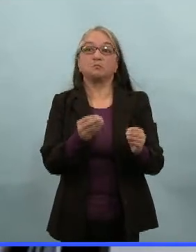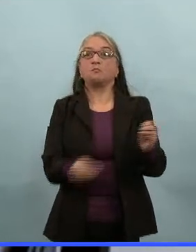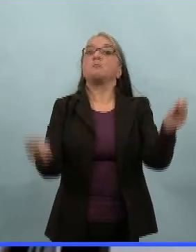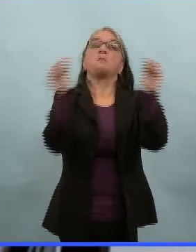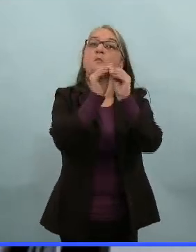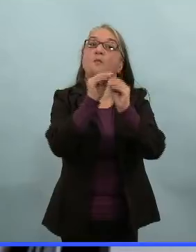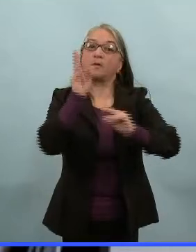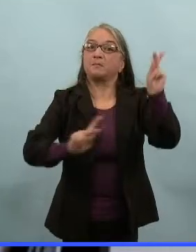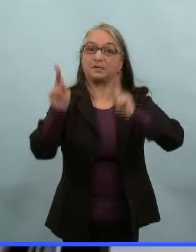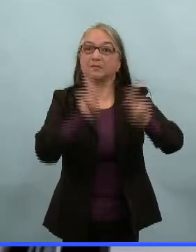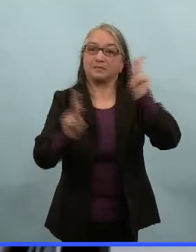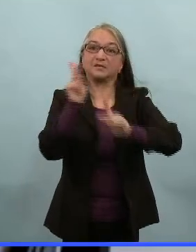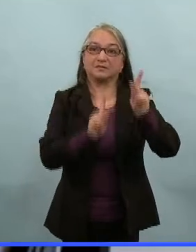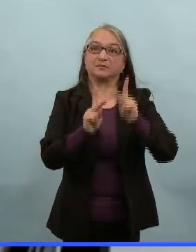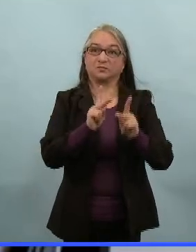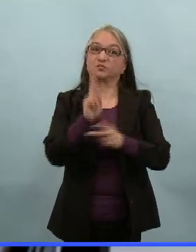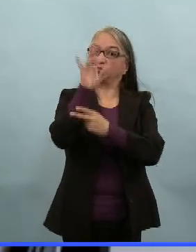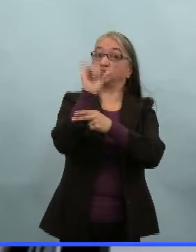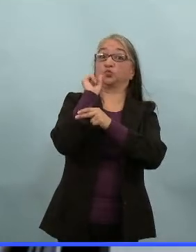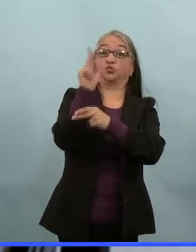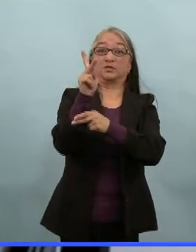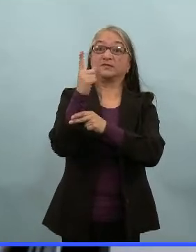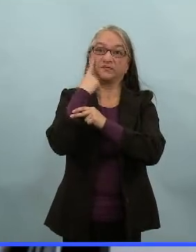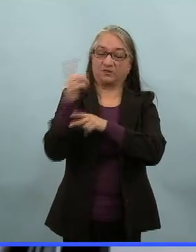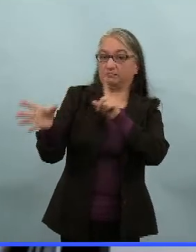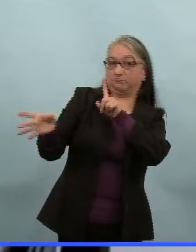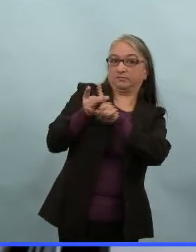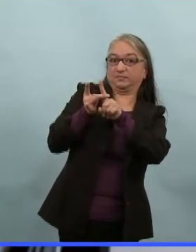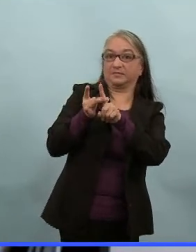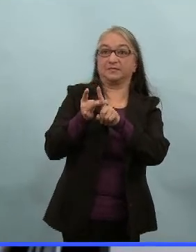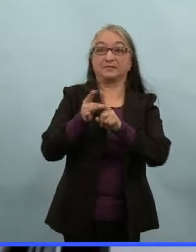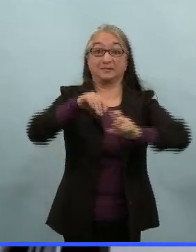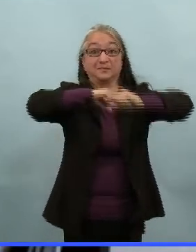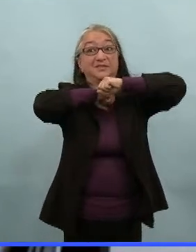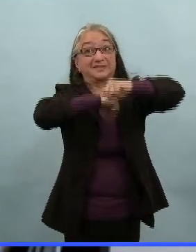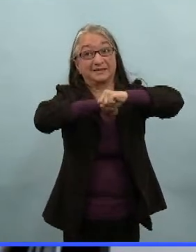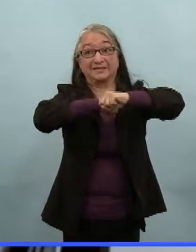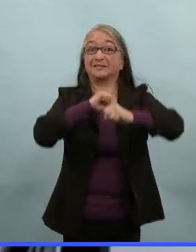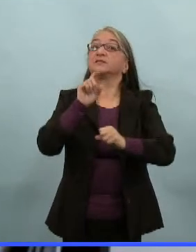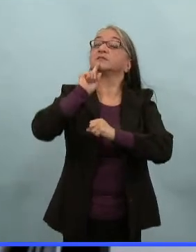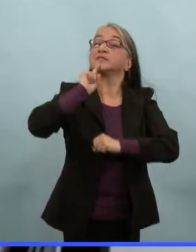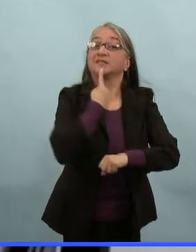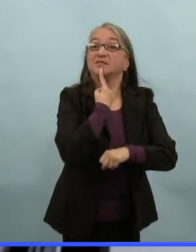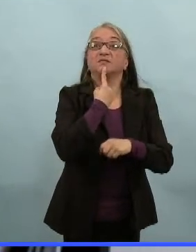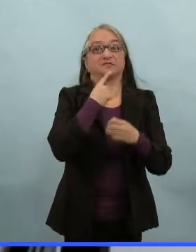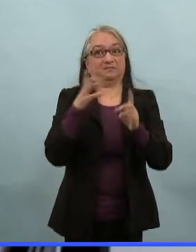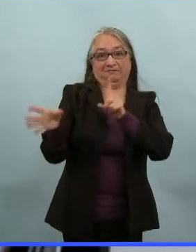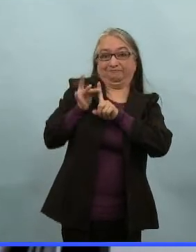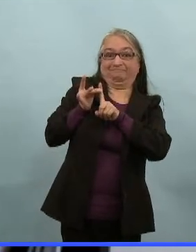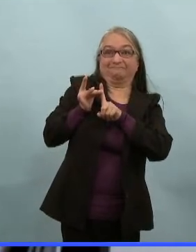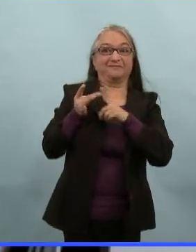they may be protected against severe outcomes with the number of infections being so high